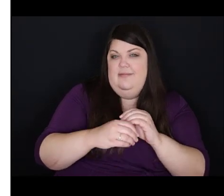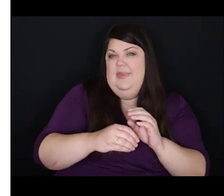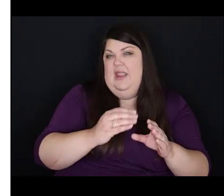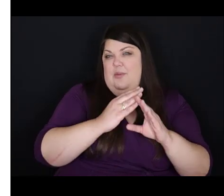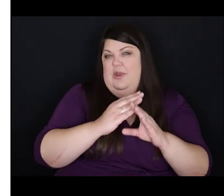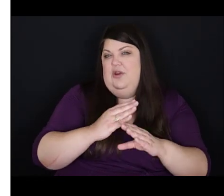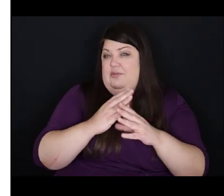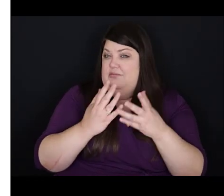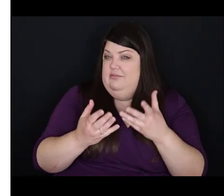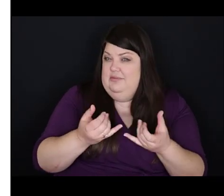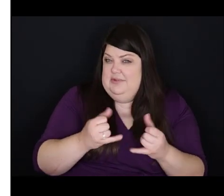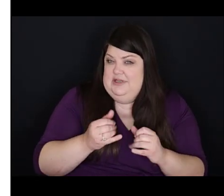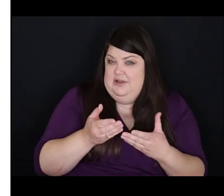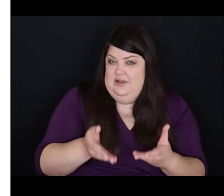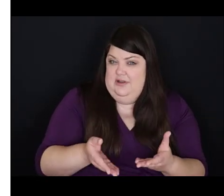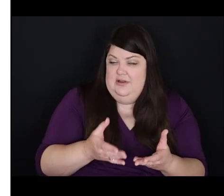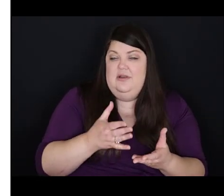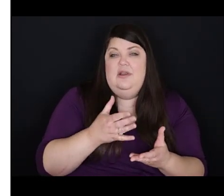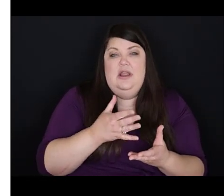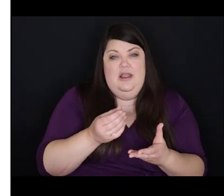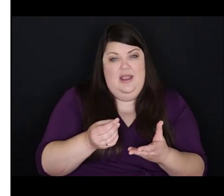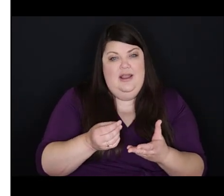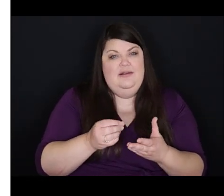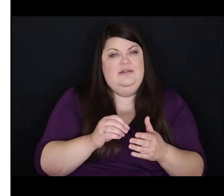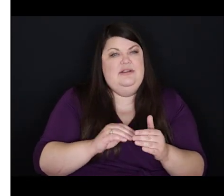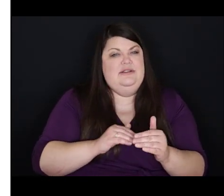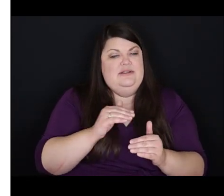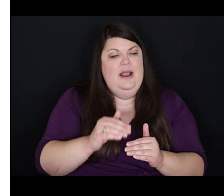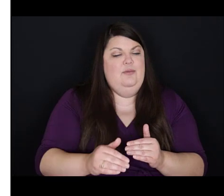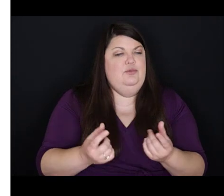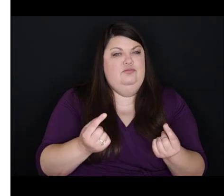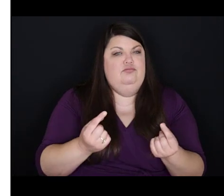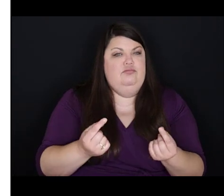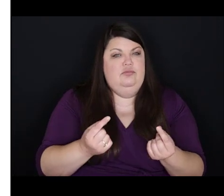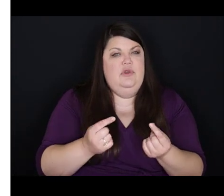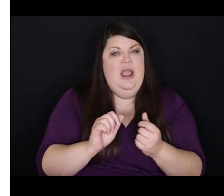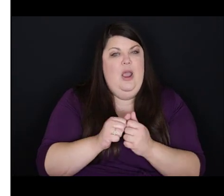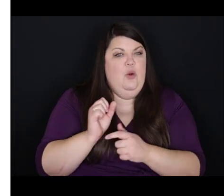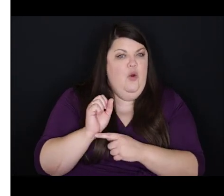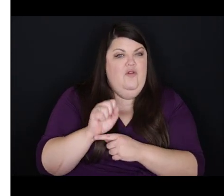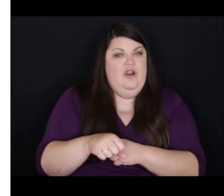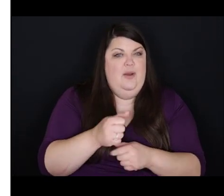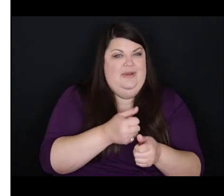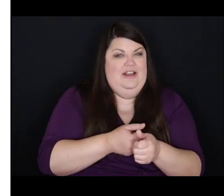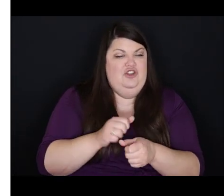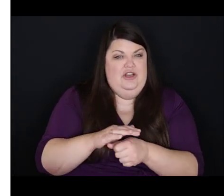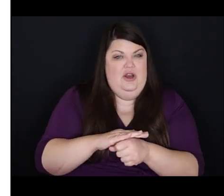still exist and the steps that will be taken to overcome each area, while identifying a timeline